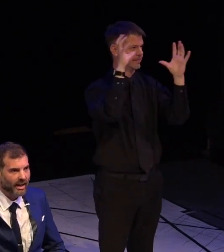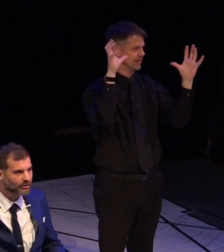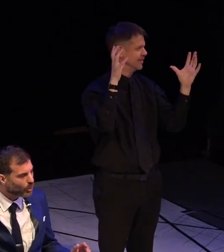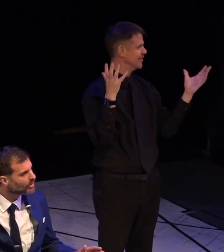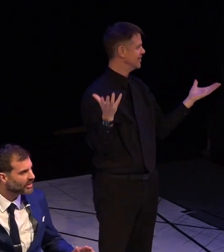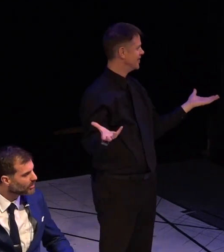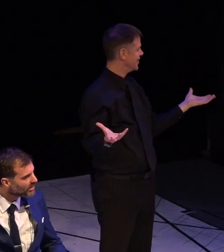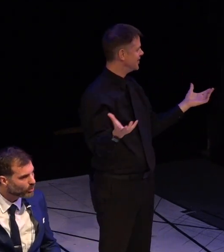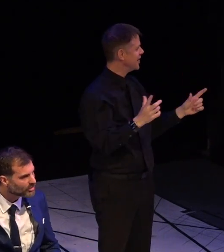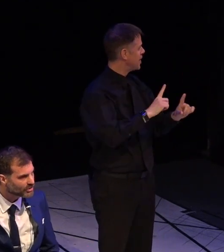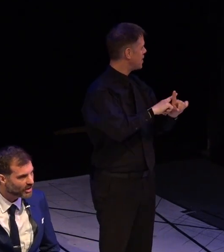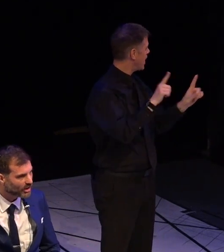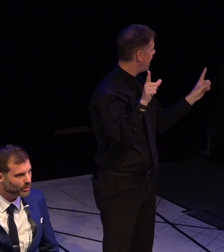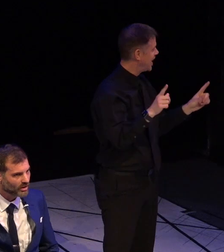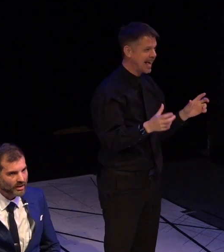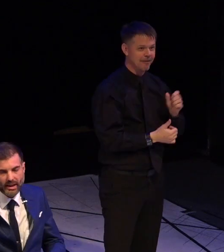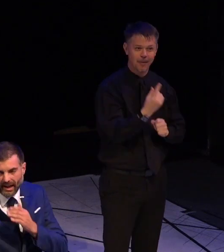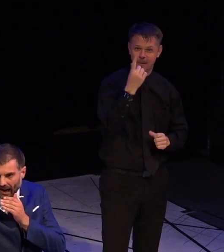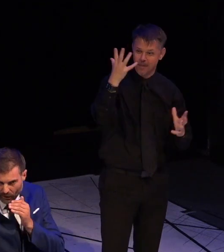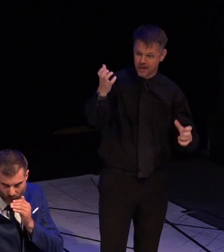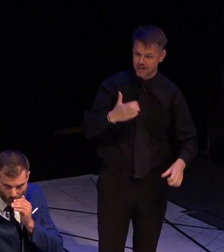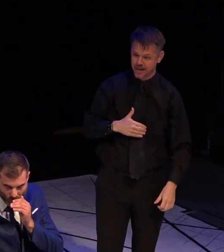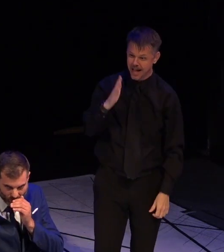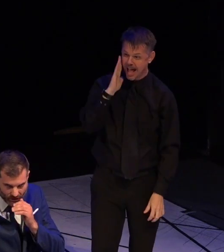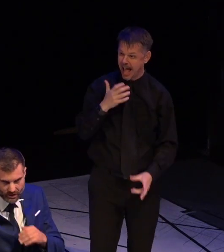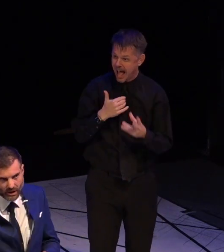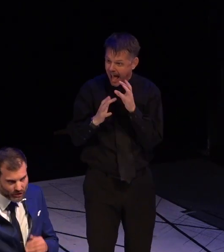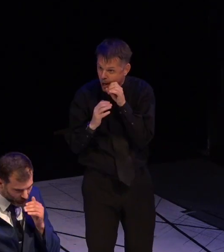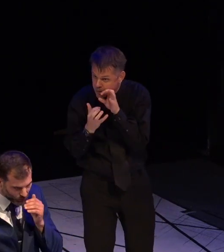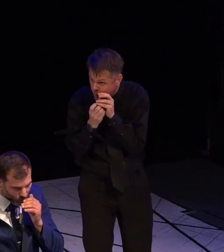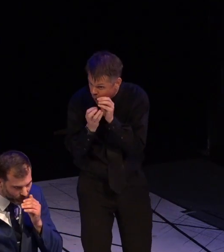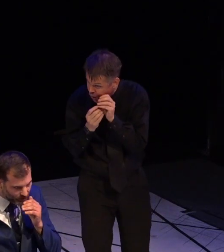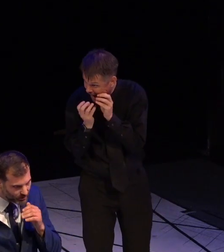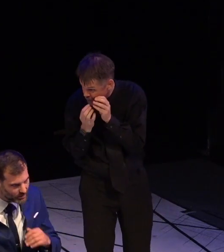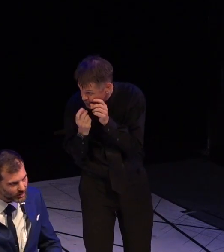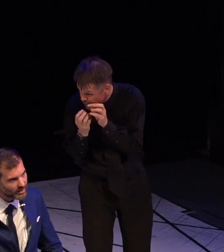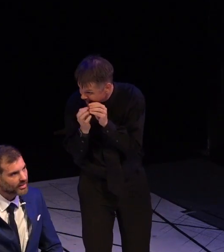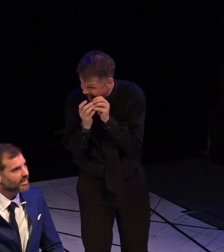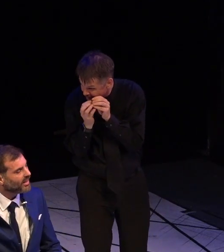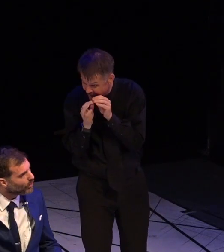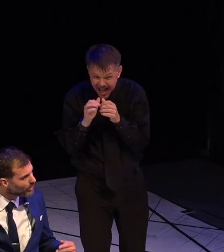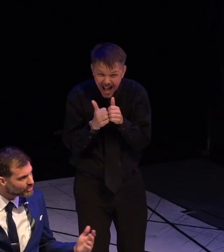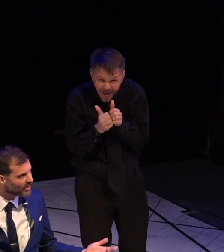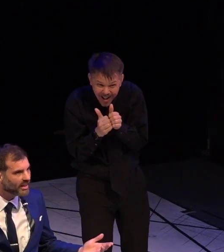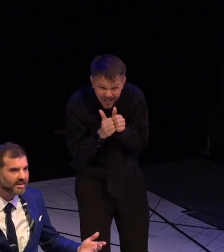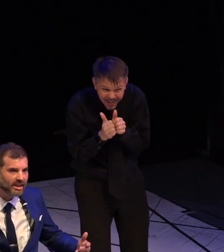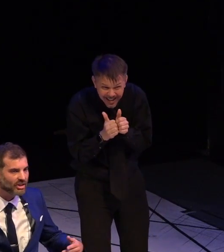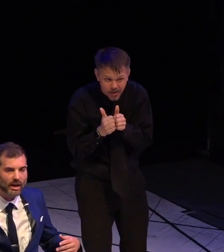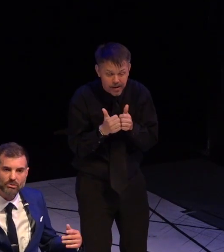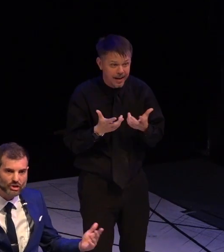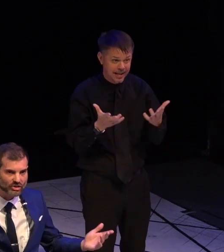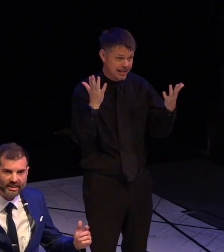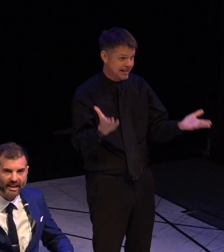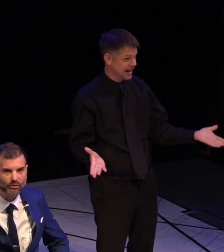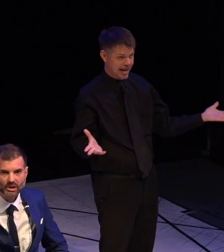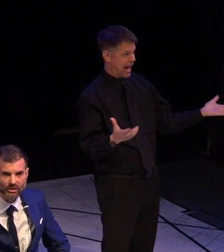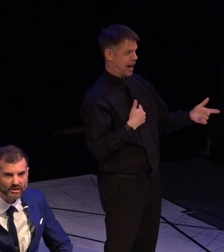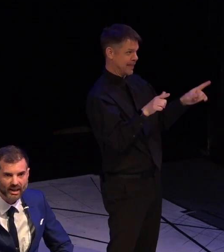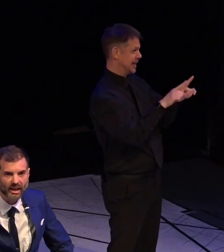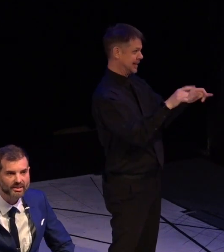and, of course, everybody wants to know, how does it work? Does it work? And I will say, yes, I'm just like every other guy,